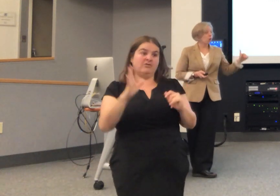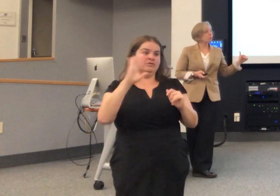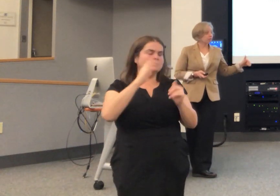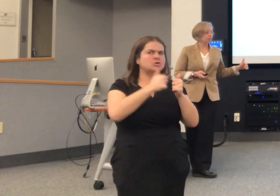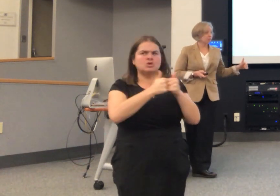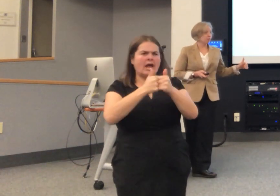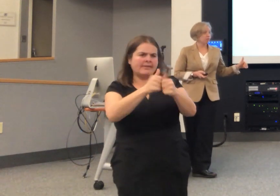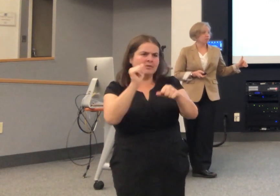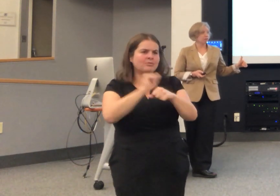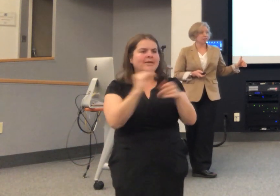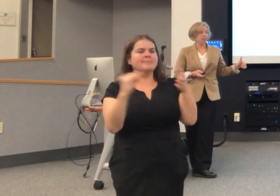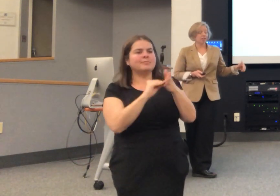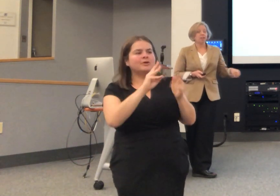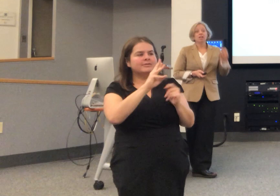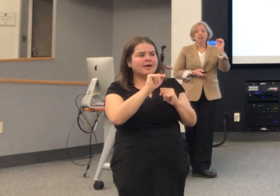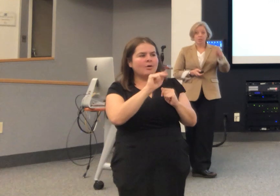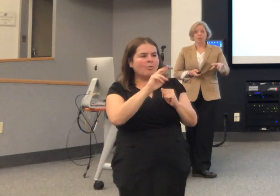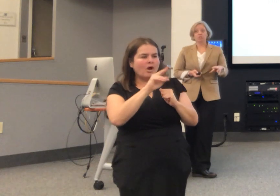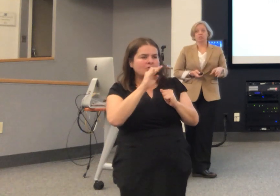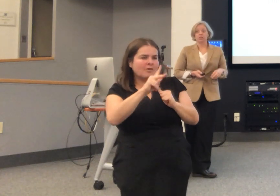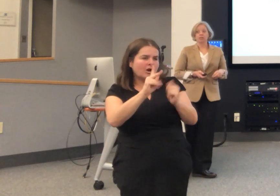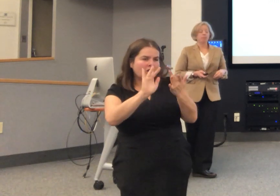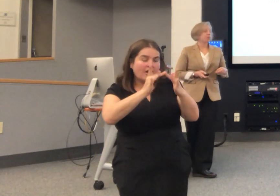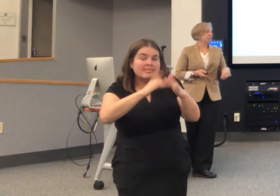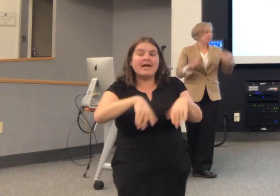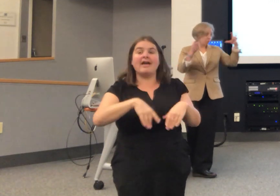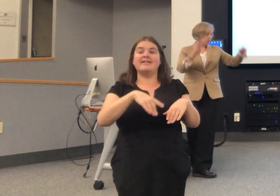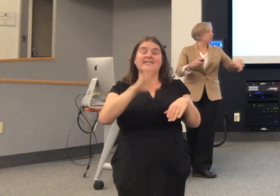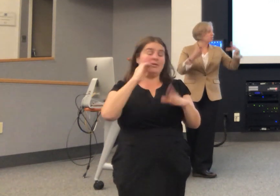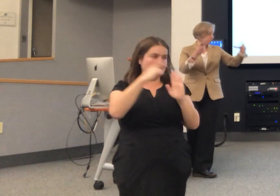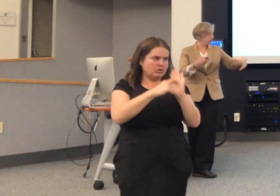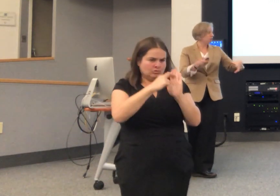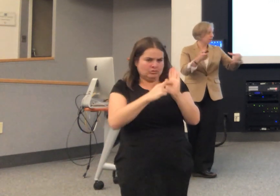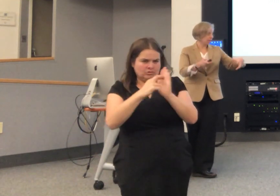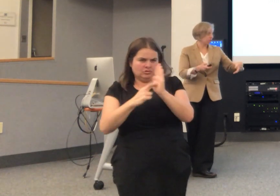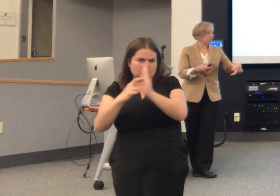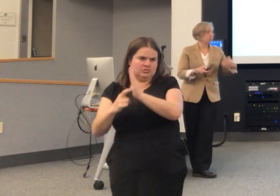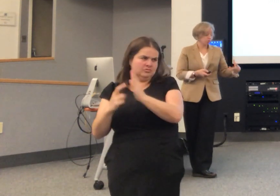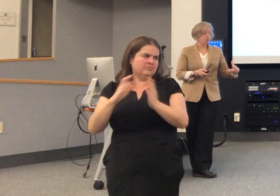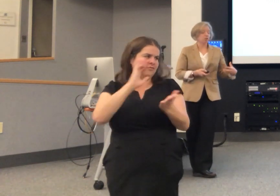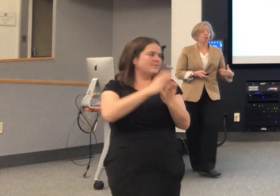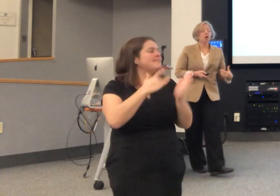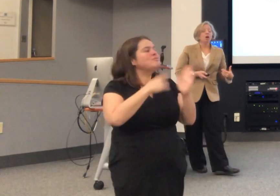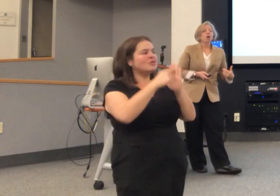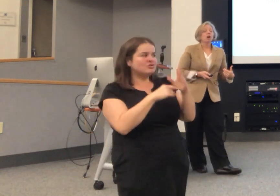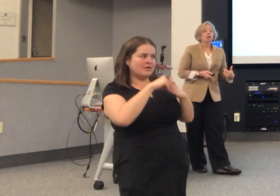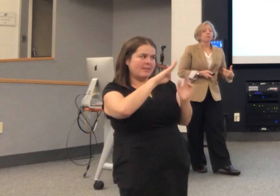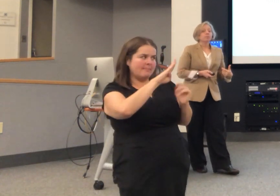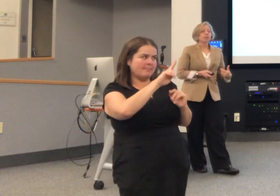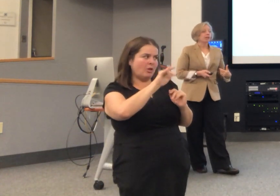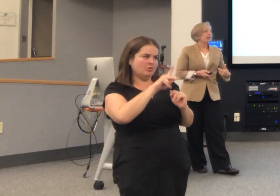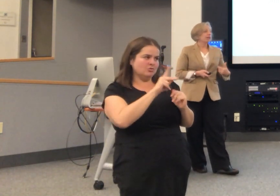watermarking them when they put them online, and registering the copyright. So they register them in bulk collections which you can do.